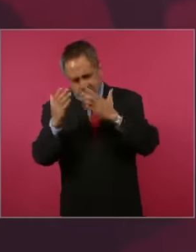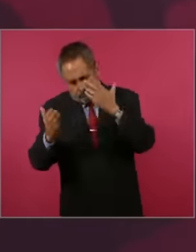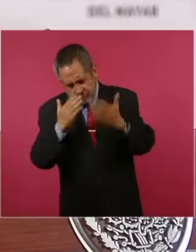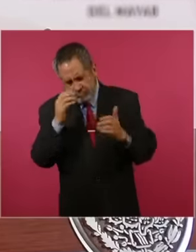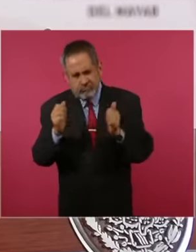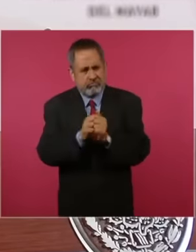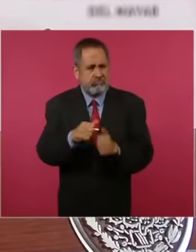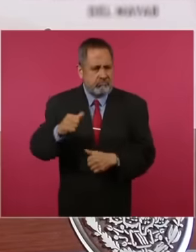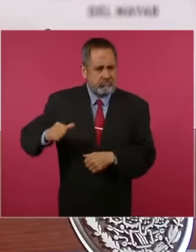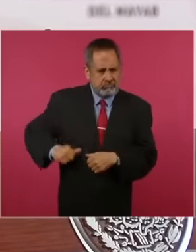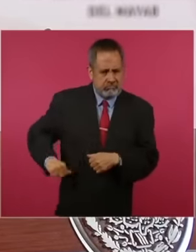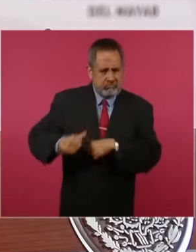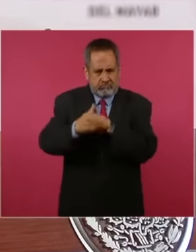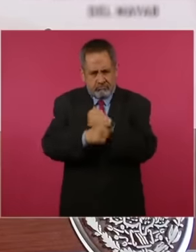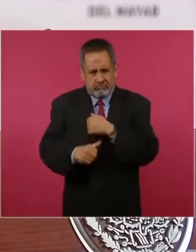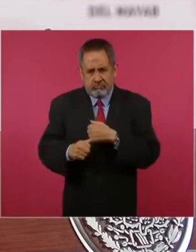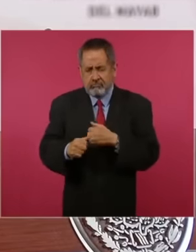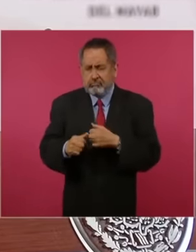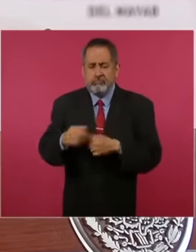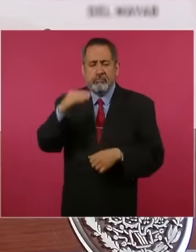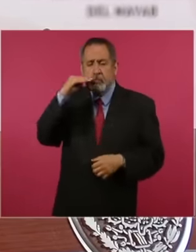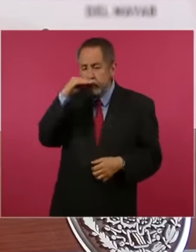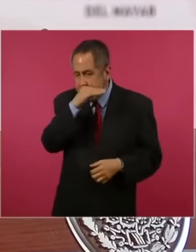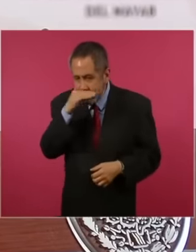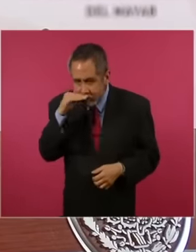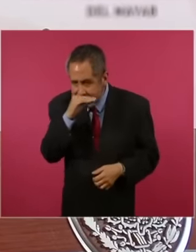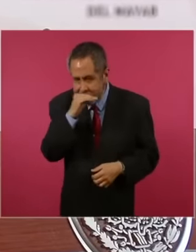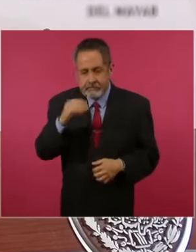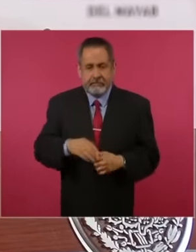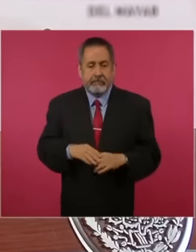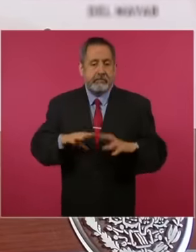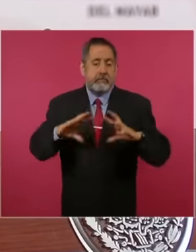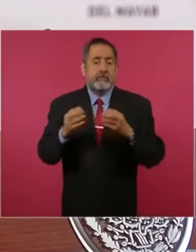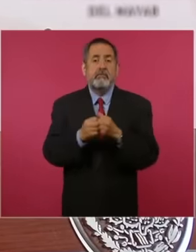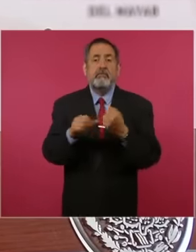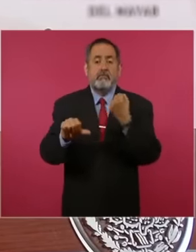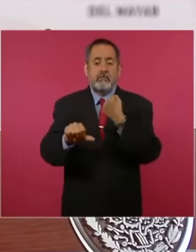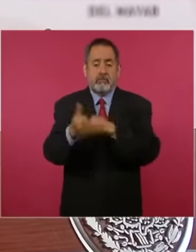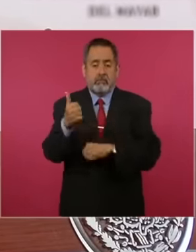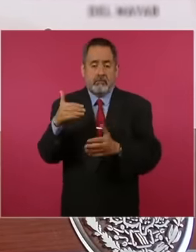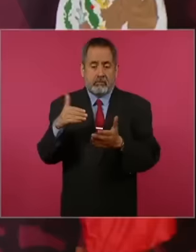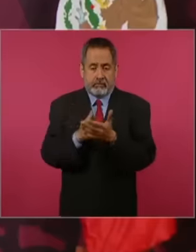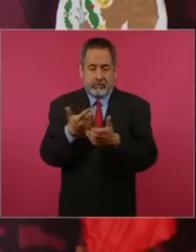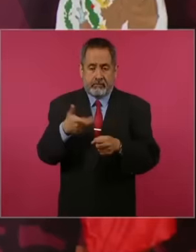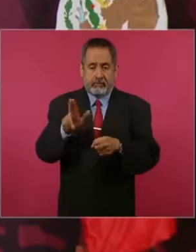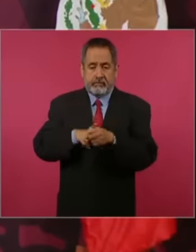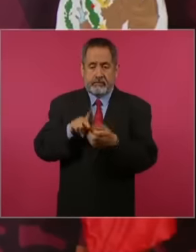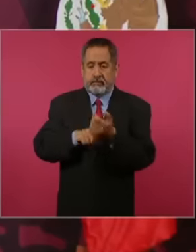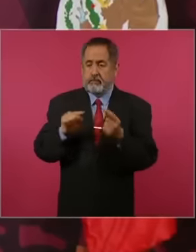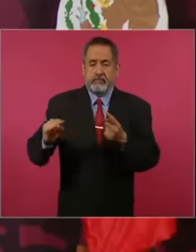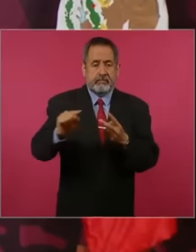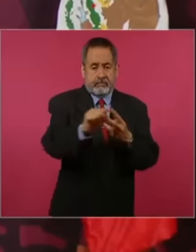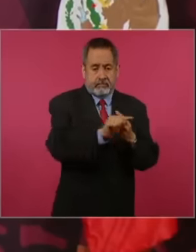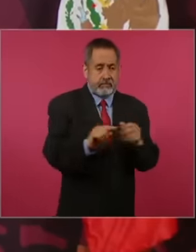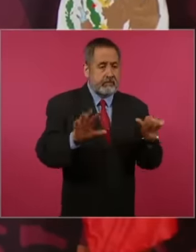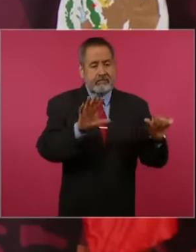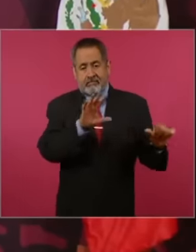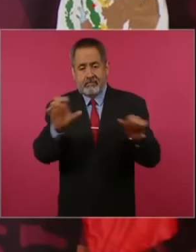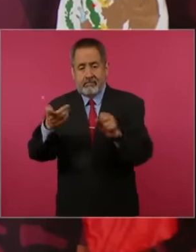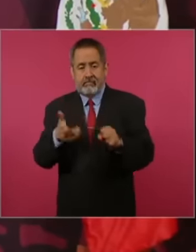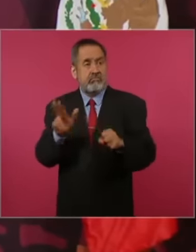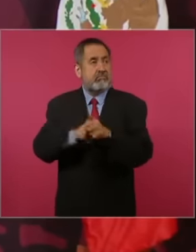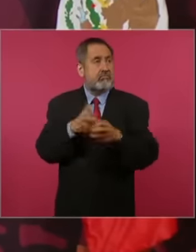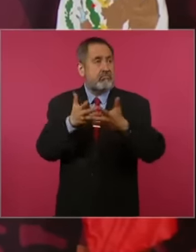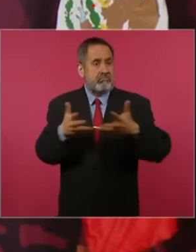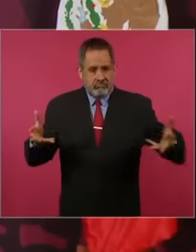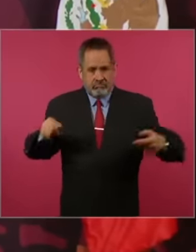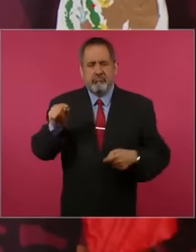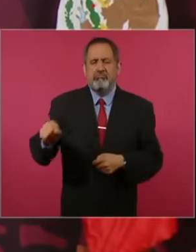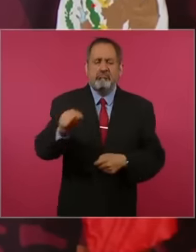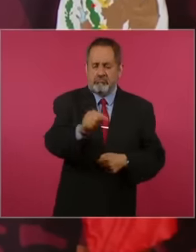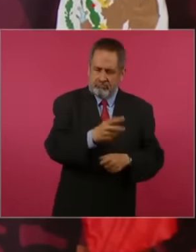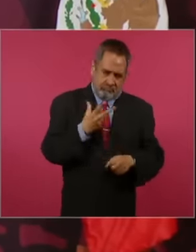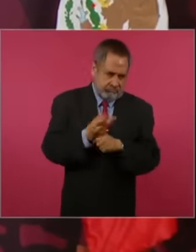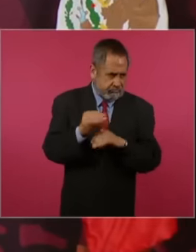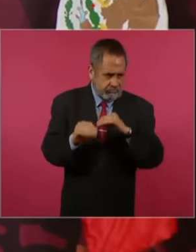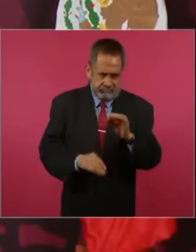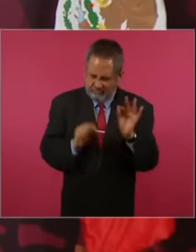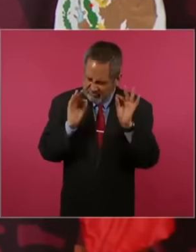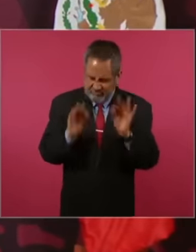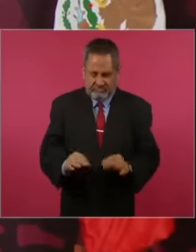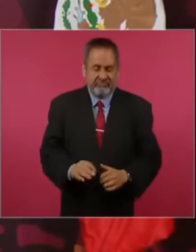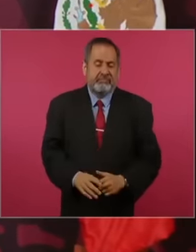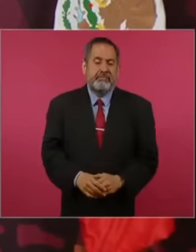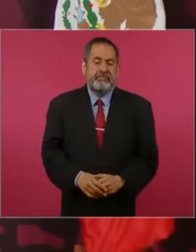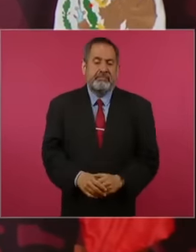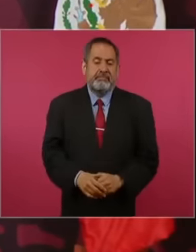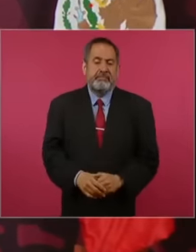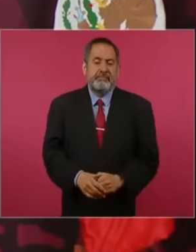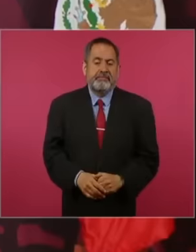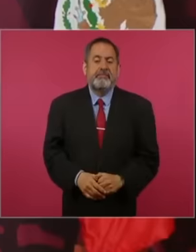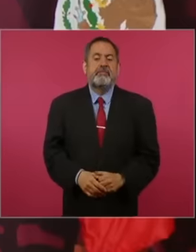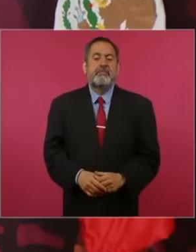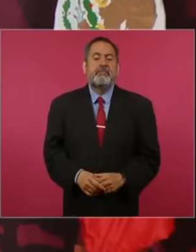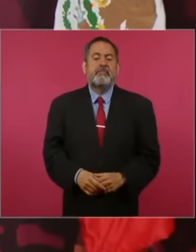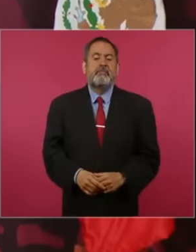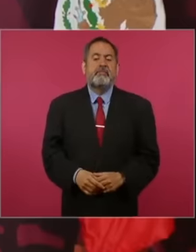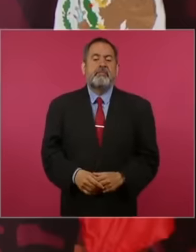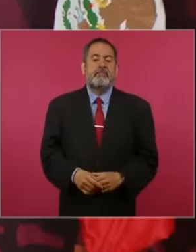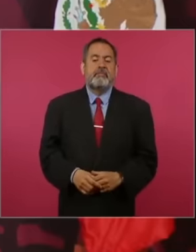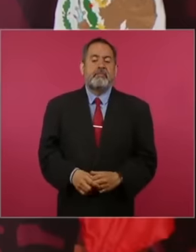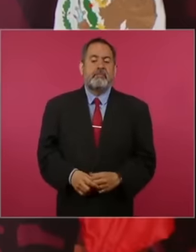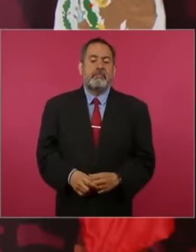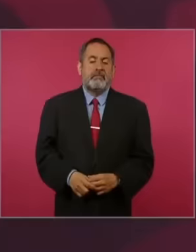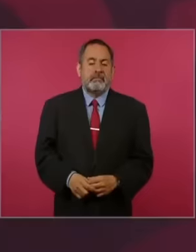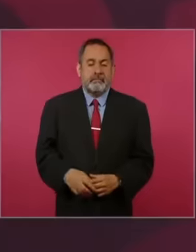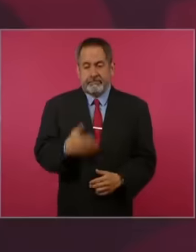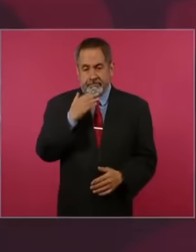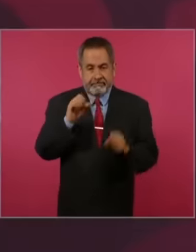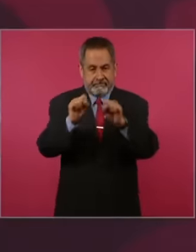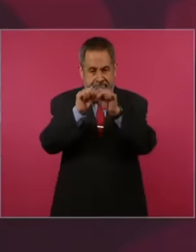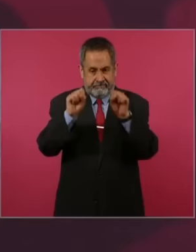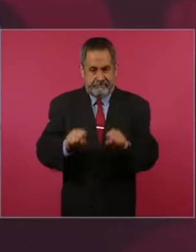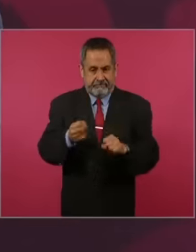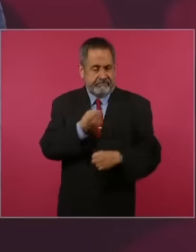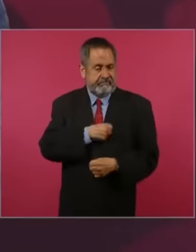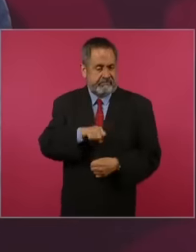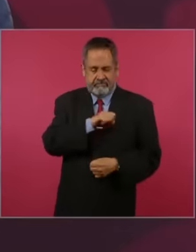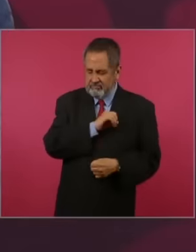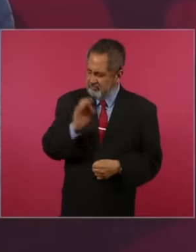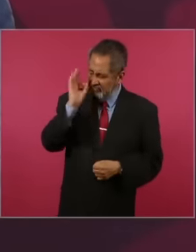free 11000 clinics and more of 600 hospitals very good universal public health system